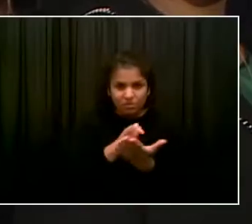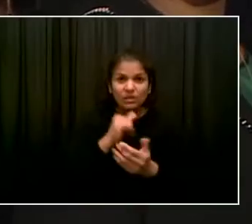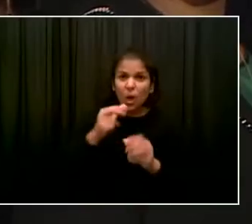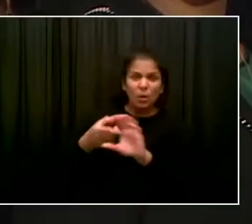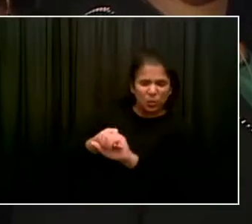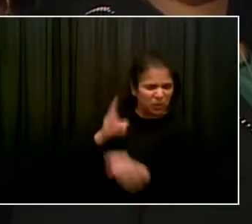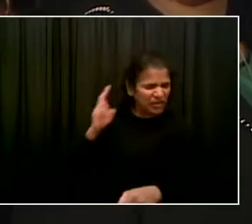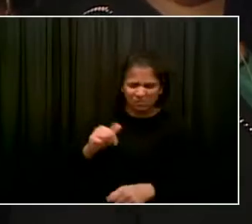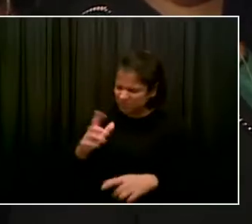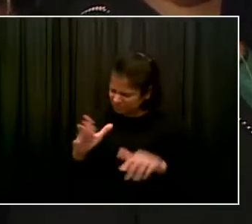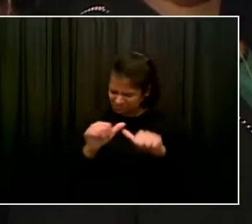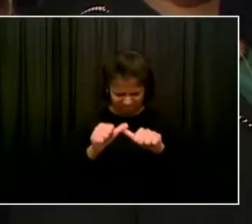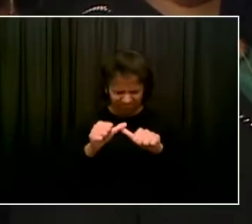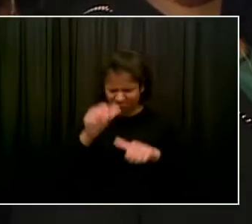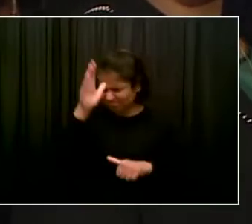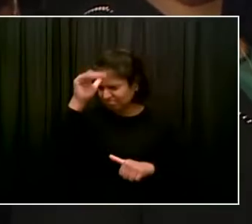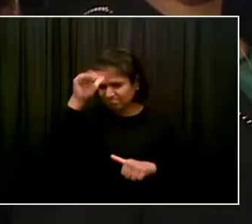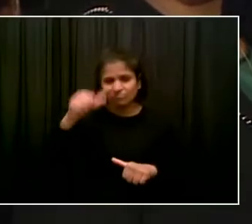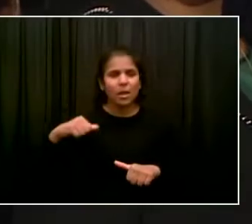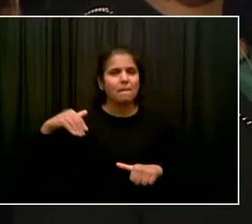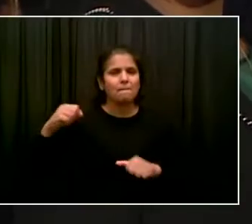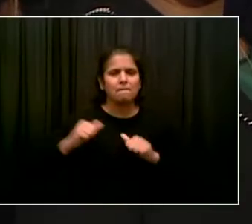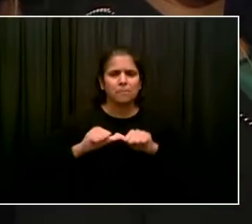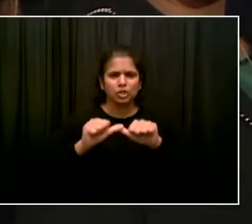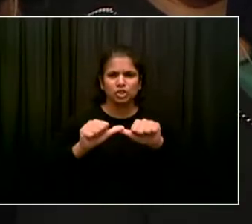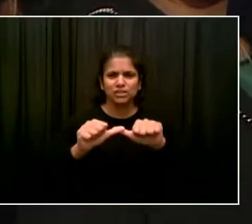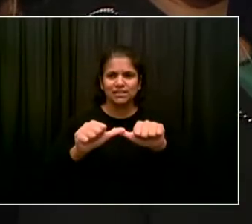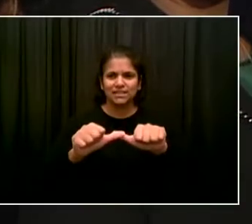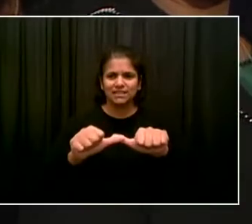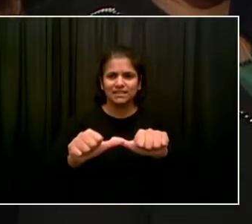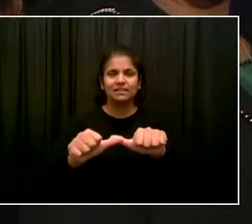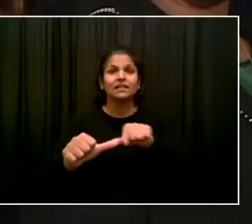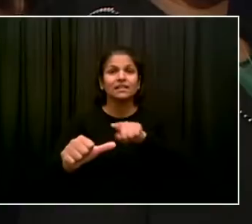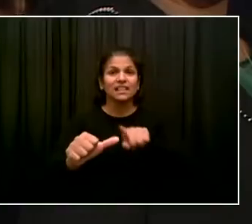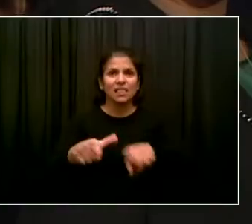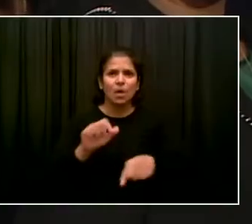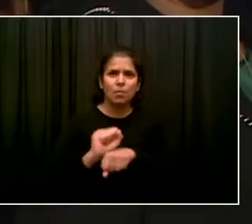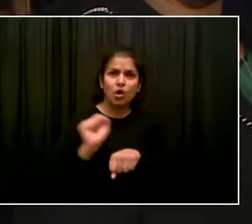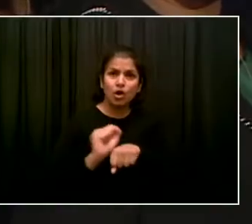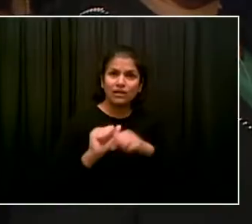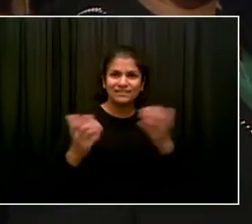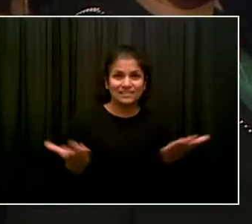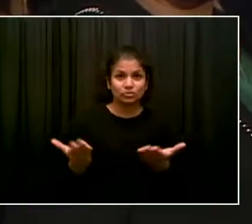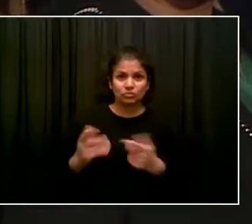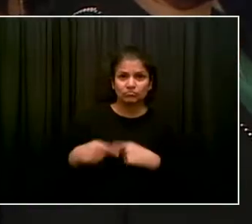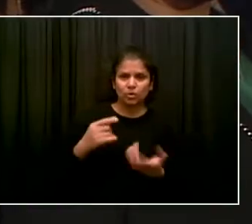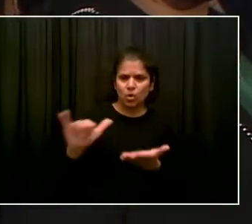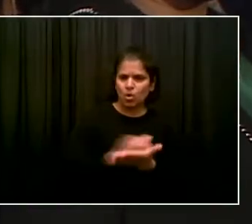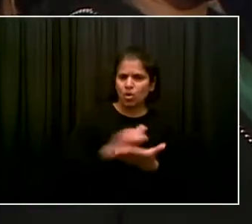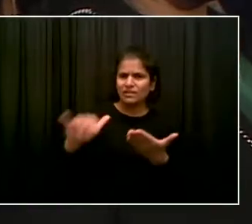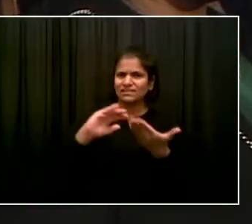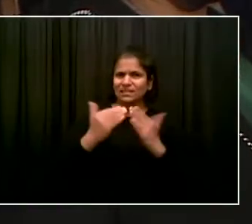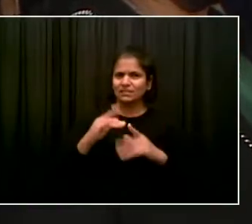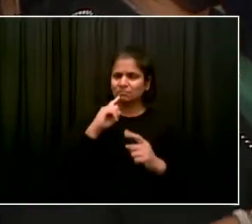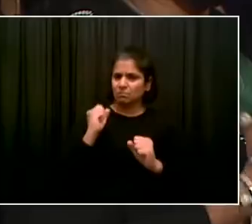BACKED DOWN. SHE HAS, IN THE